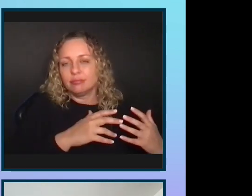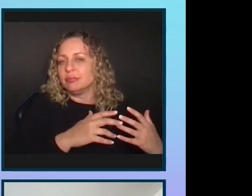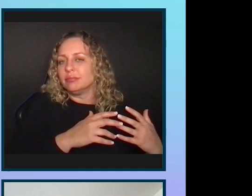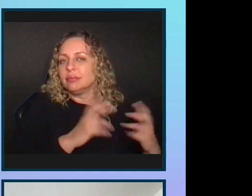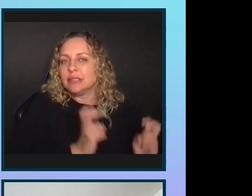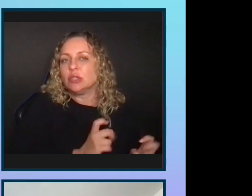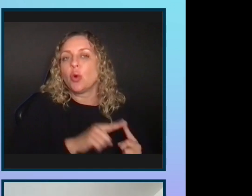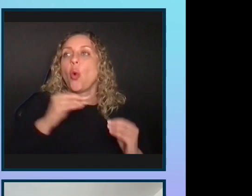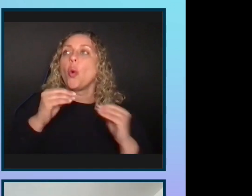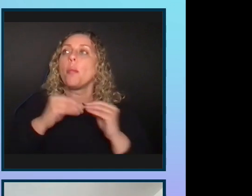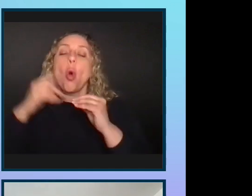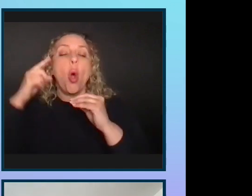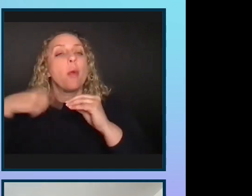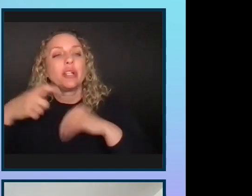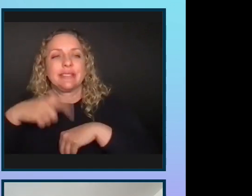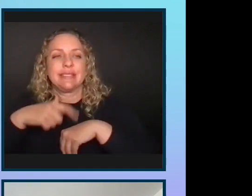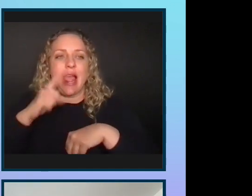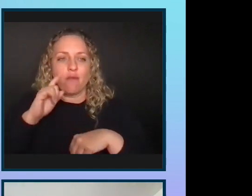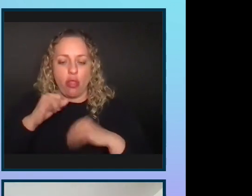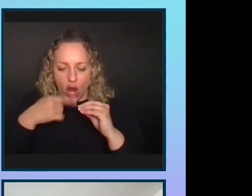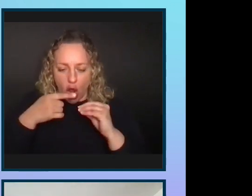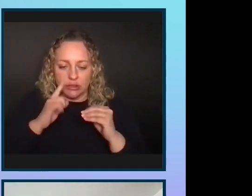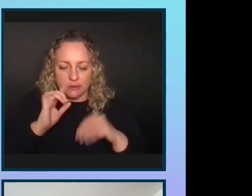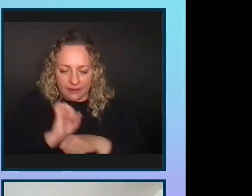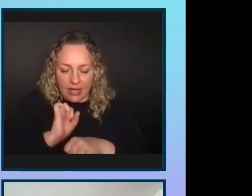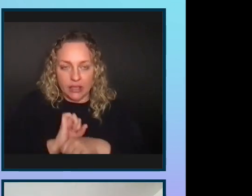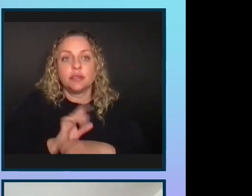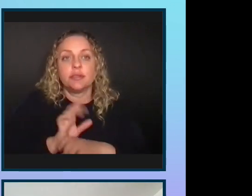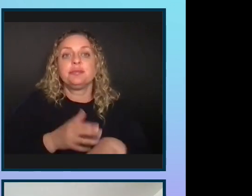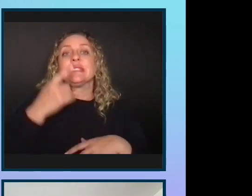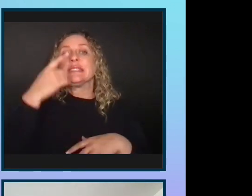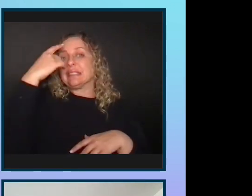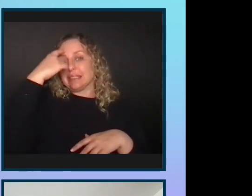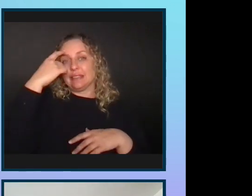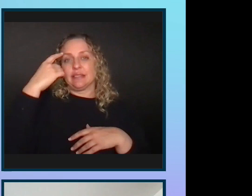needed for cognitive tasks. Difficulties with mental tasks than a neurotypical person